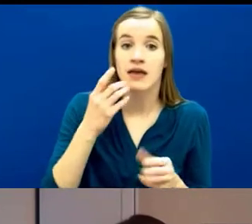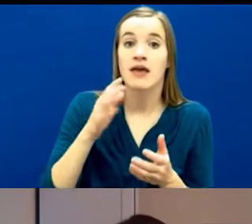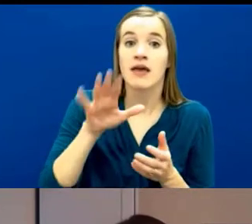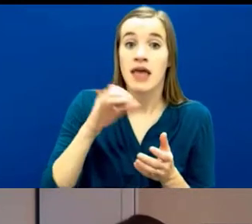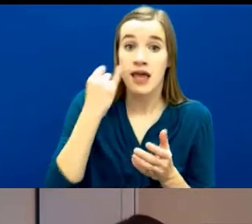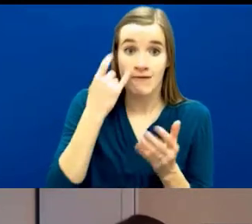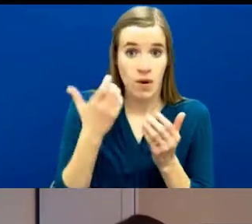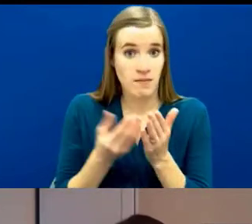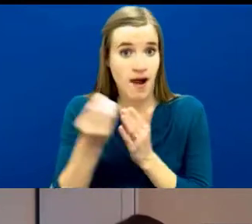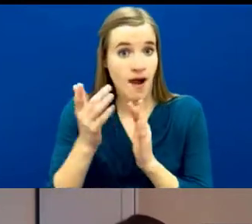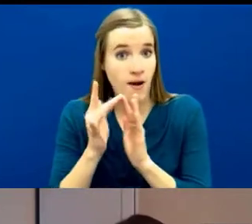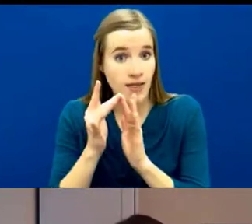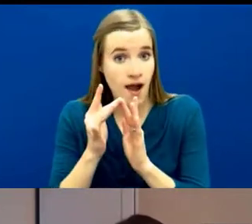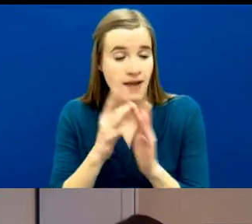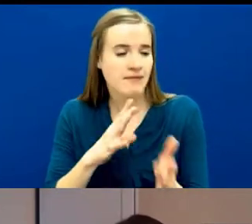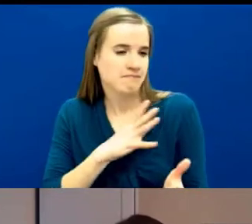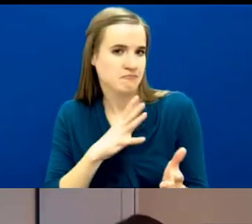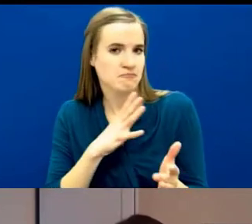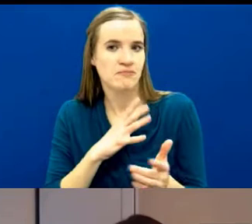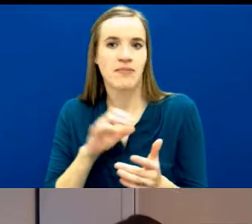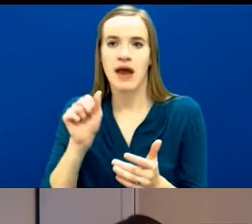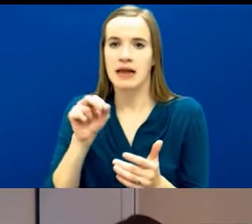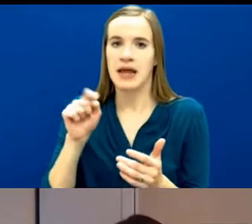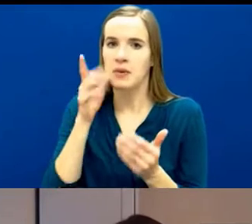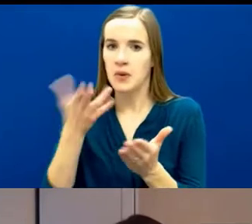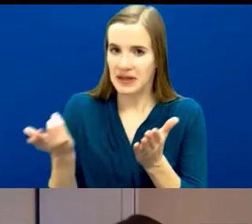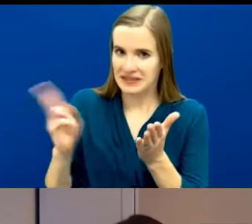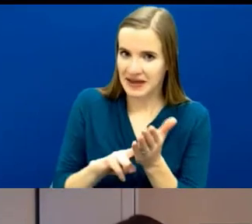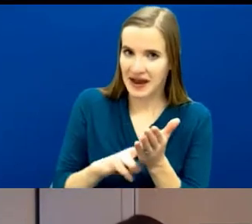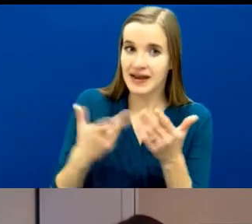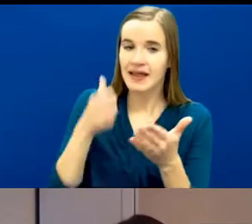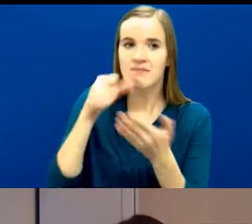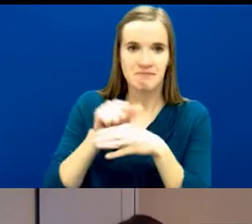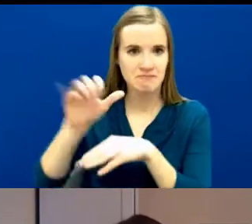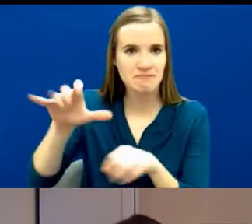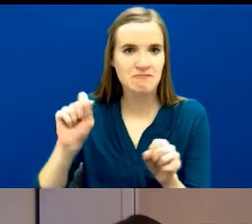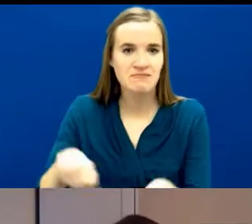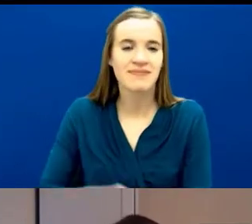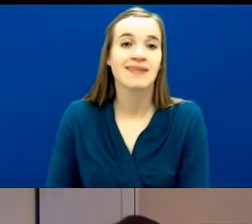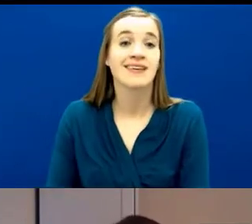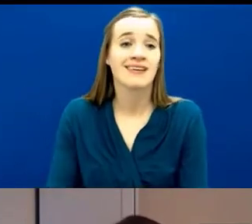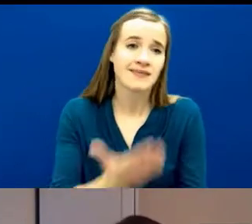that get mailed out. So thank you all again, I really really appreciate it.